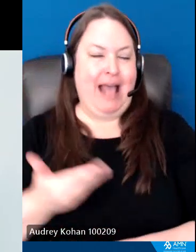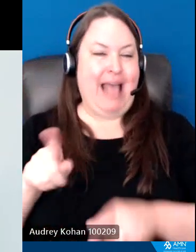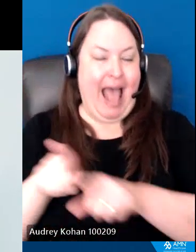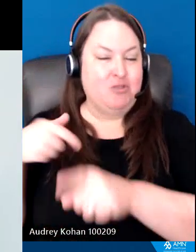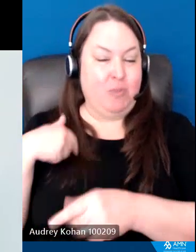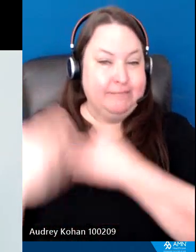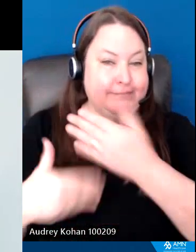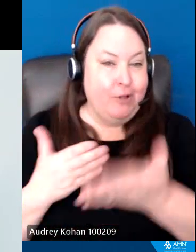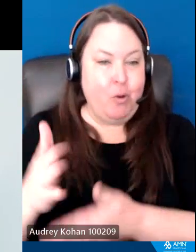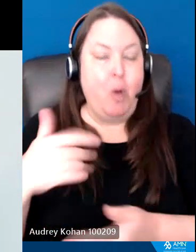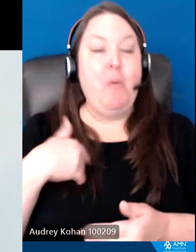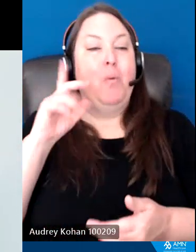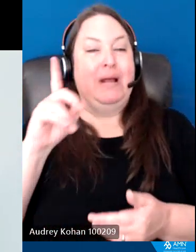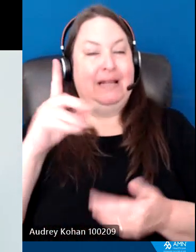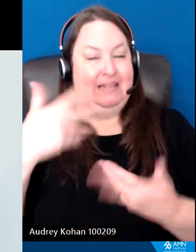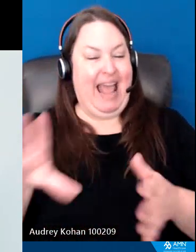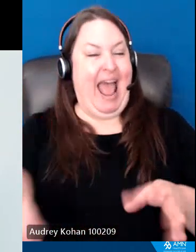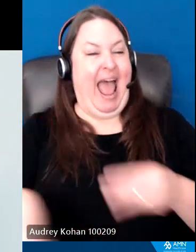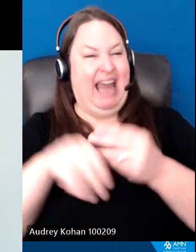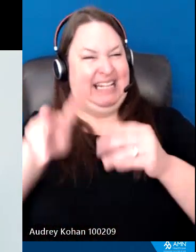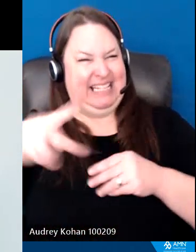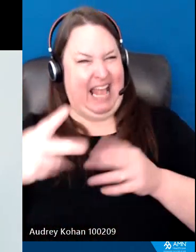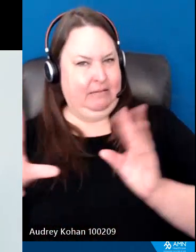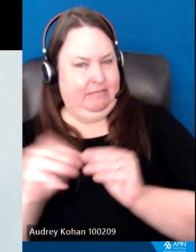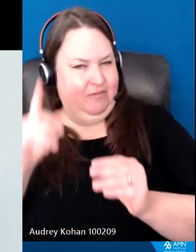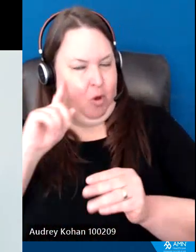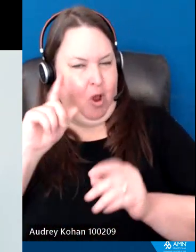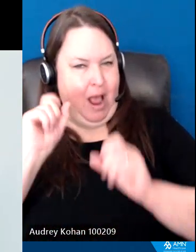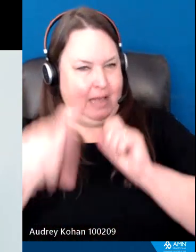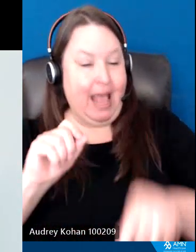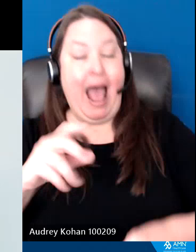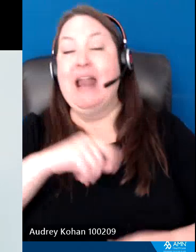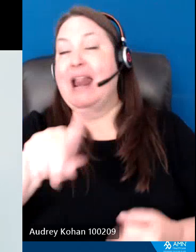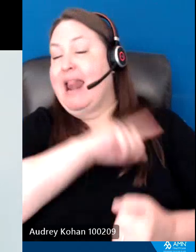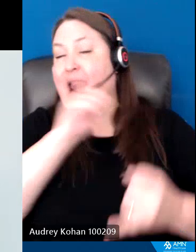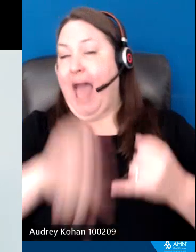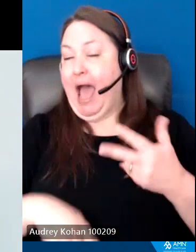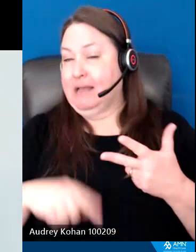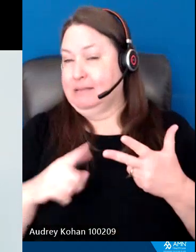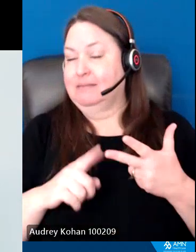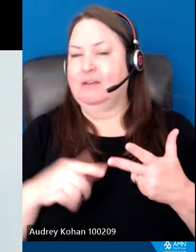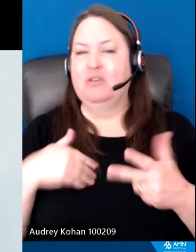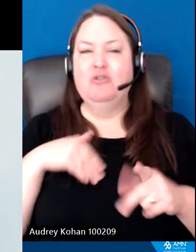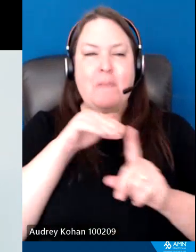added a second session and the final thing before I pass off to Drew is a reminder that the third